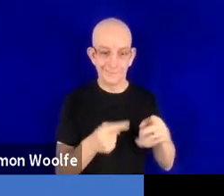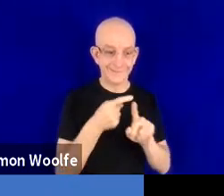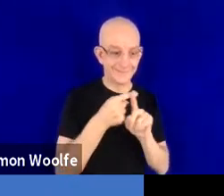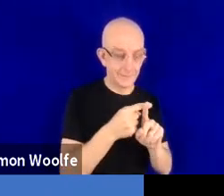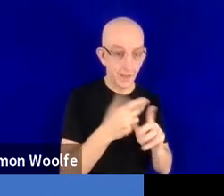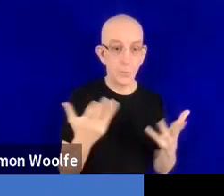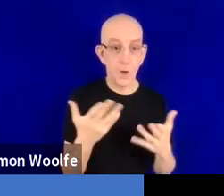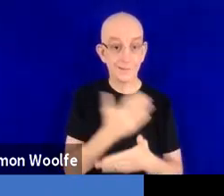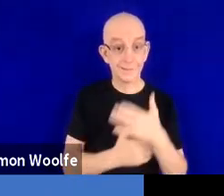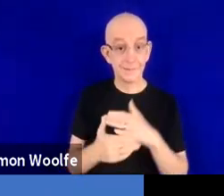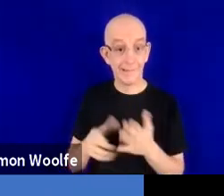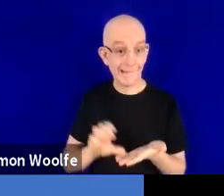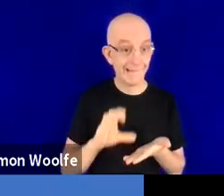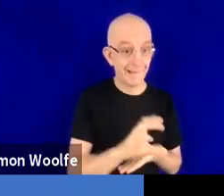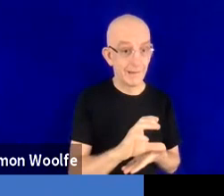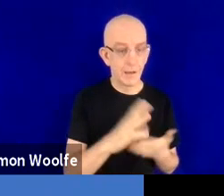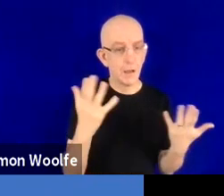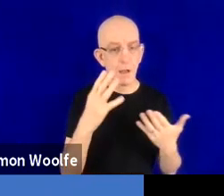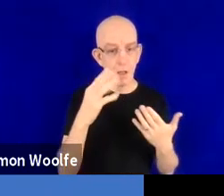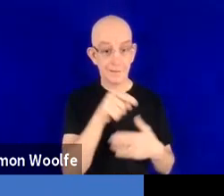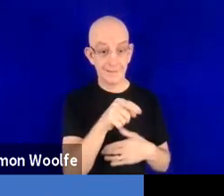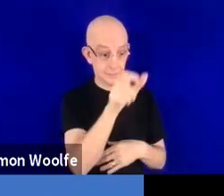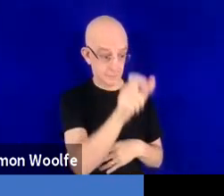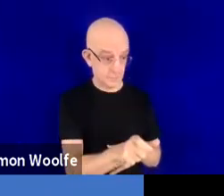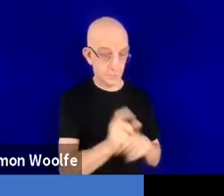With the exceptions of Georgia, Mauritius and Thailand, with the countries we looked at